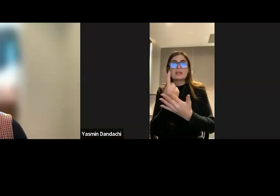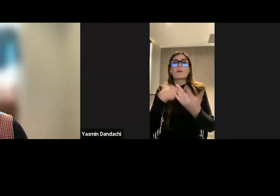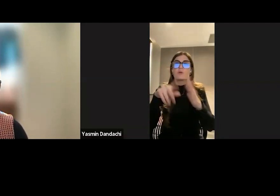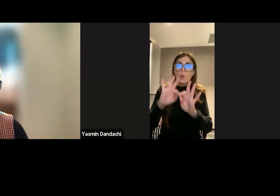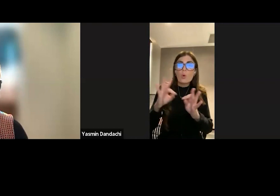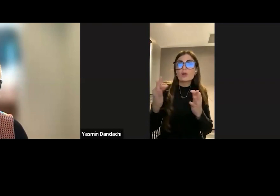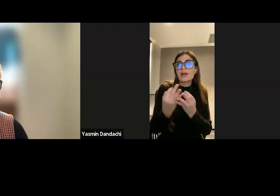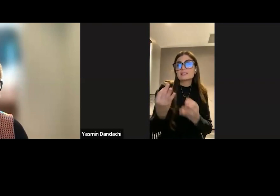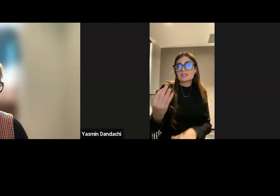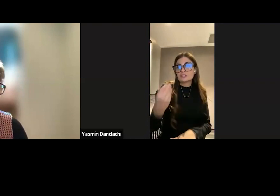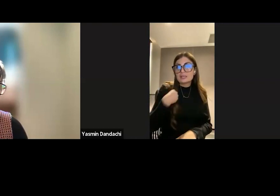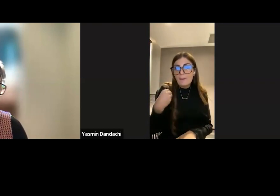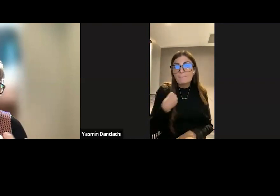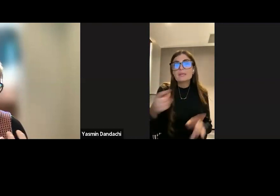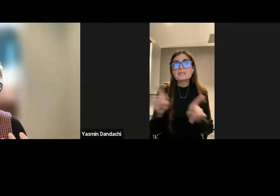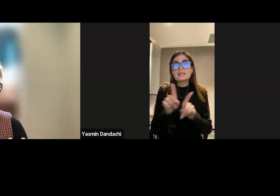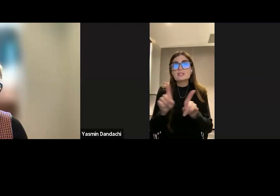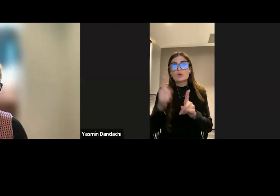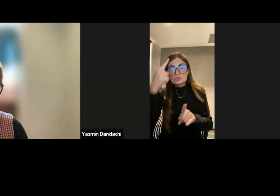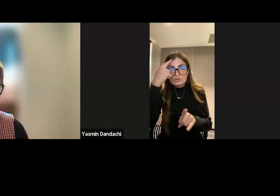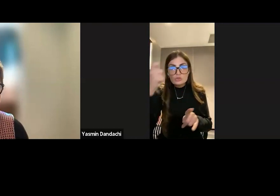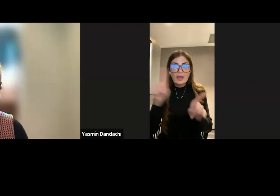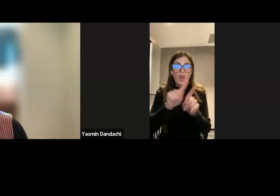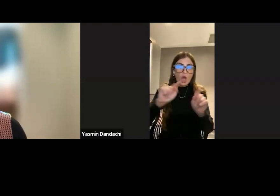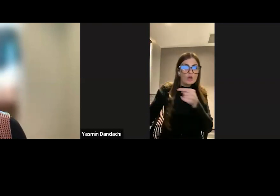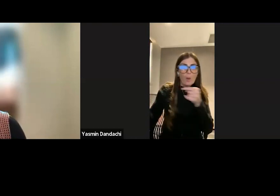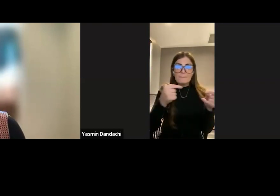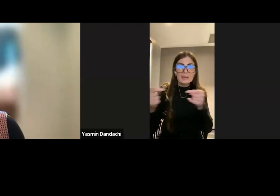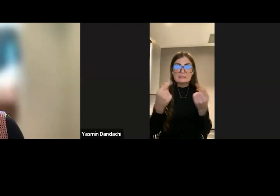in order to create a competitive advantage or maximize